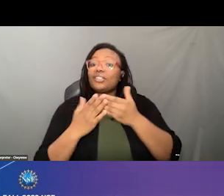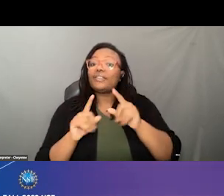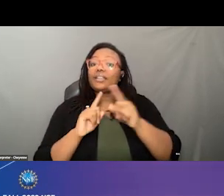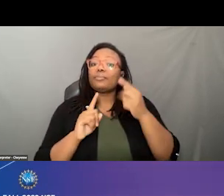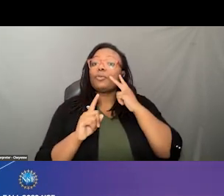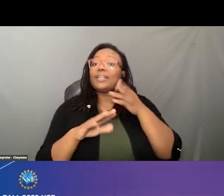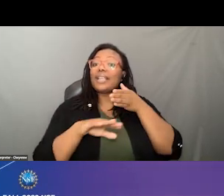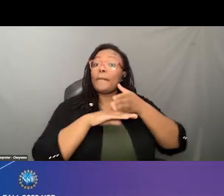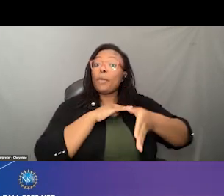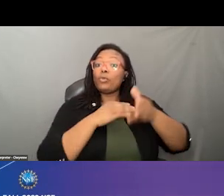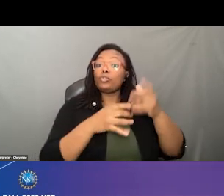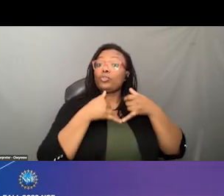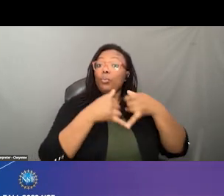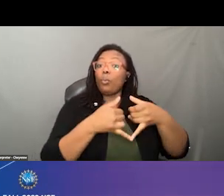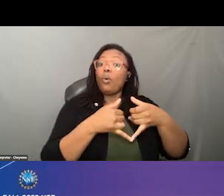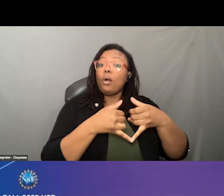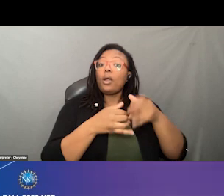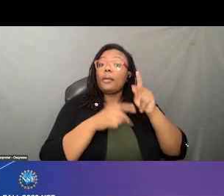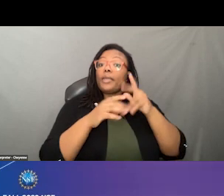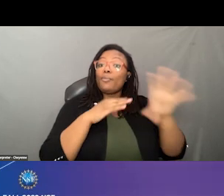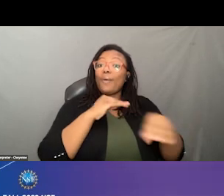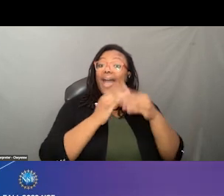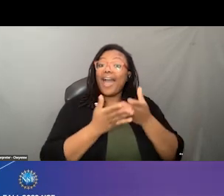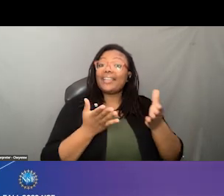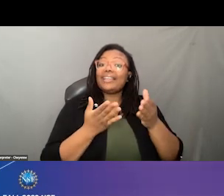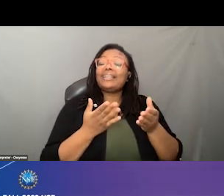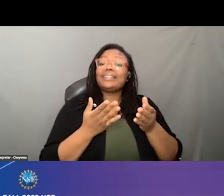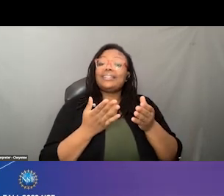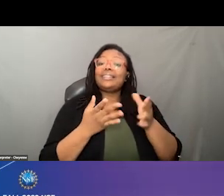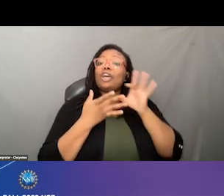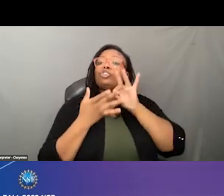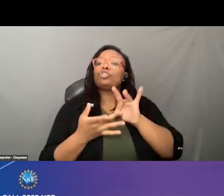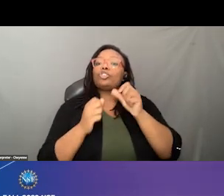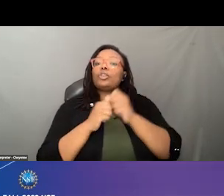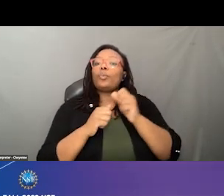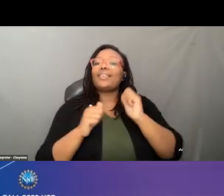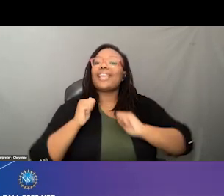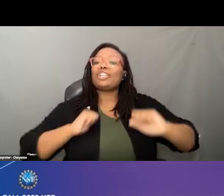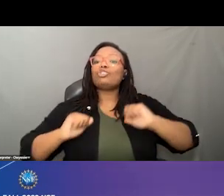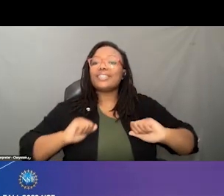But we see that post-award people put things in there that are associated with entertainment.